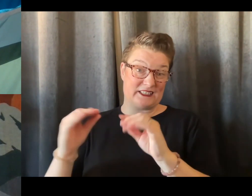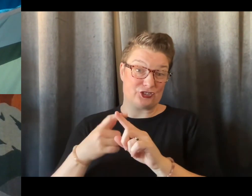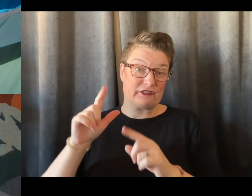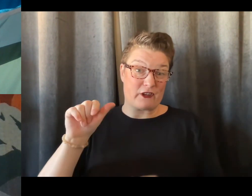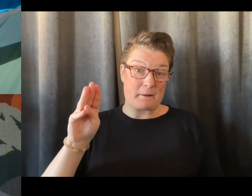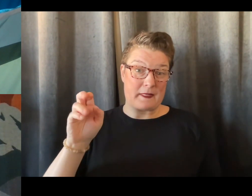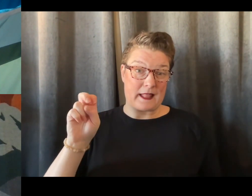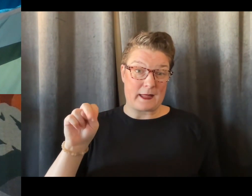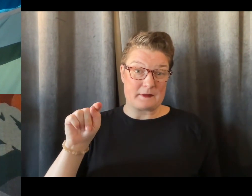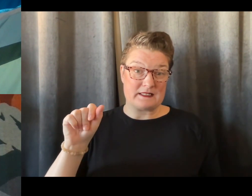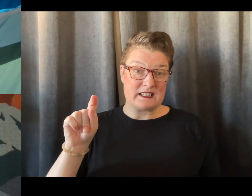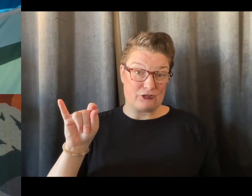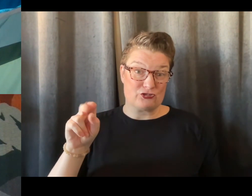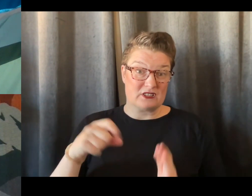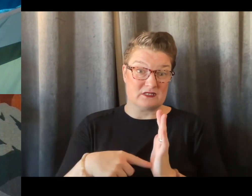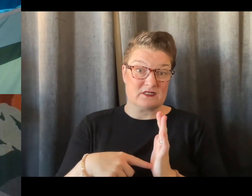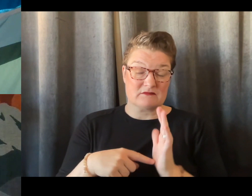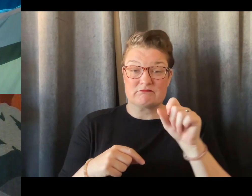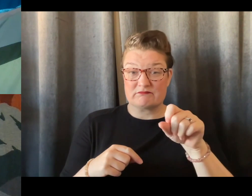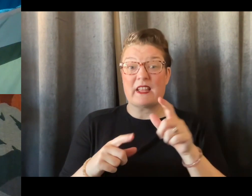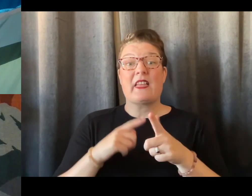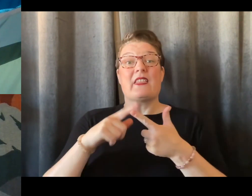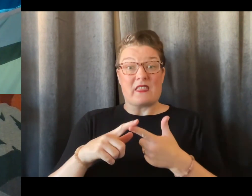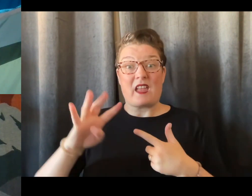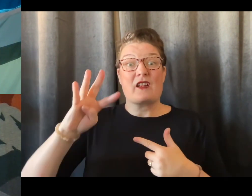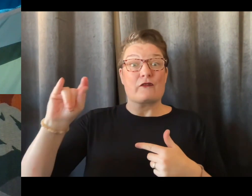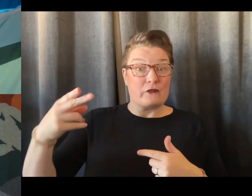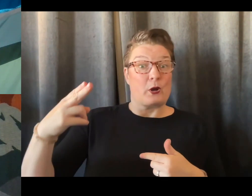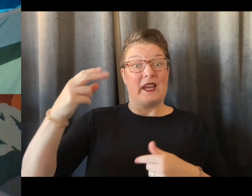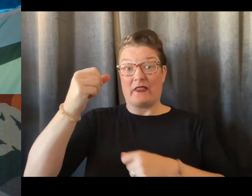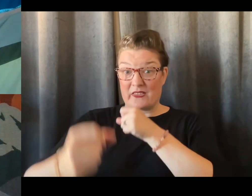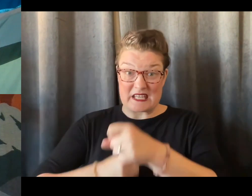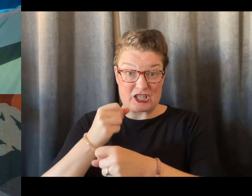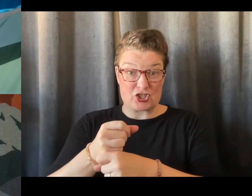then on the 40th year, no one died.